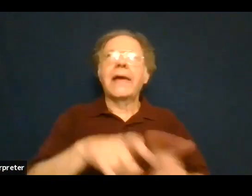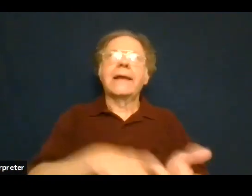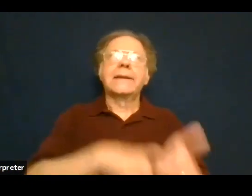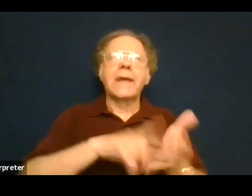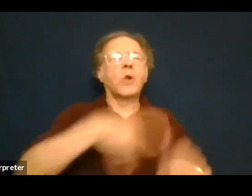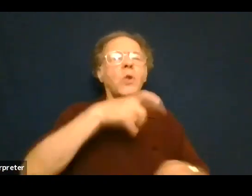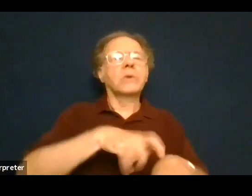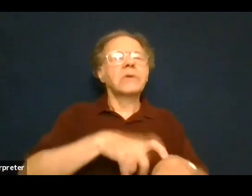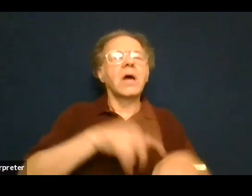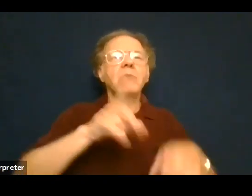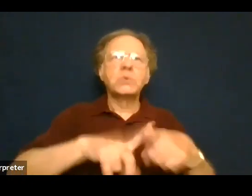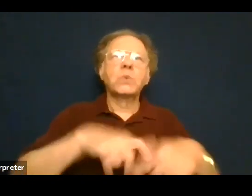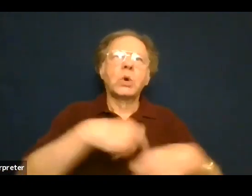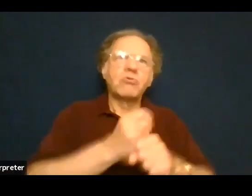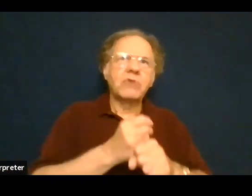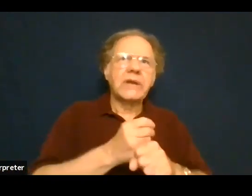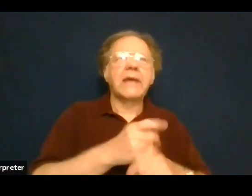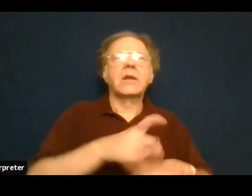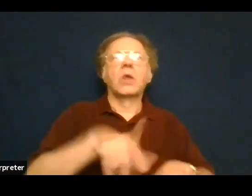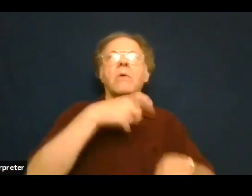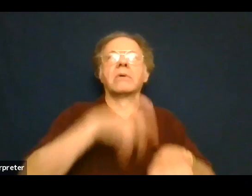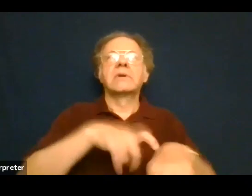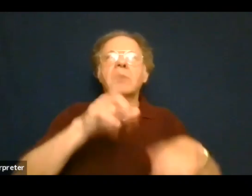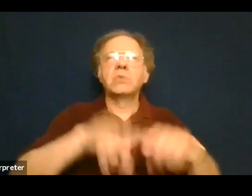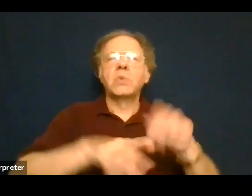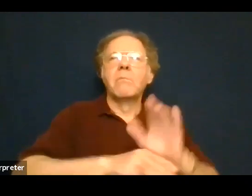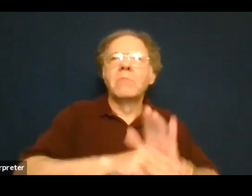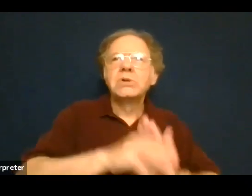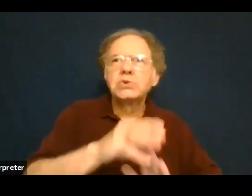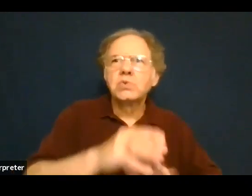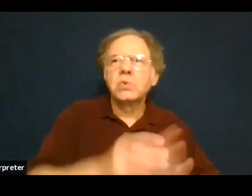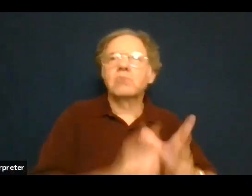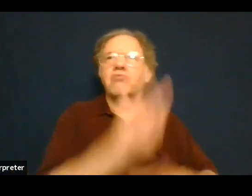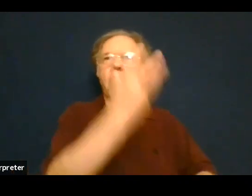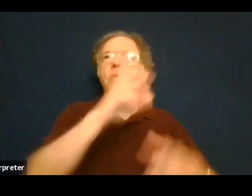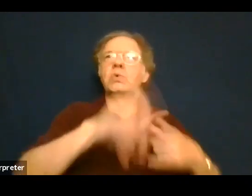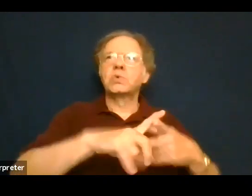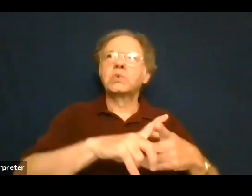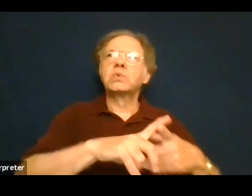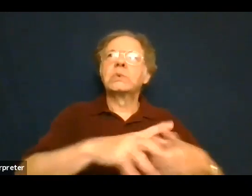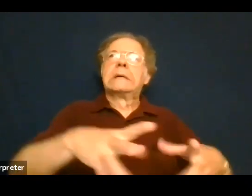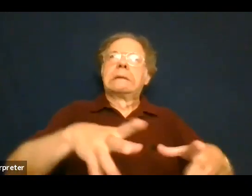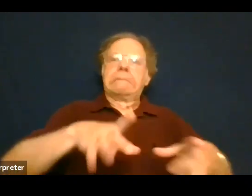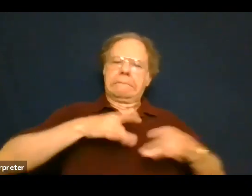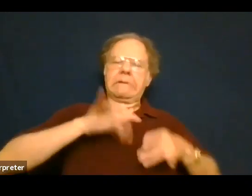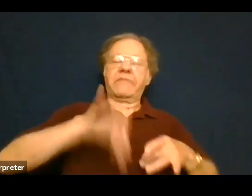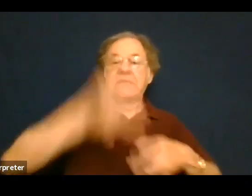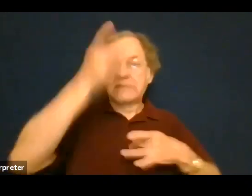They take a long time to mature and to develop disease. They're not like mice, who can do this over a matter of months.